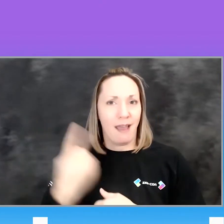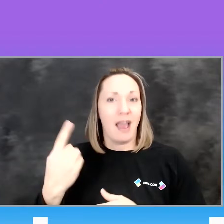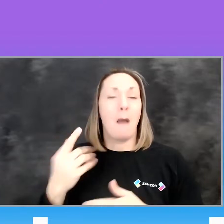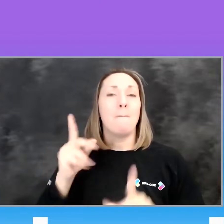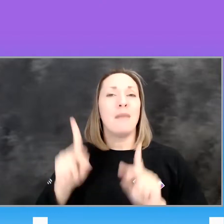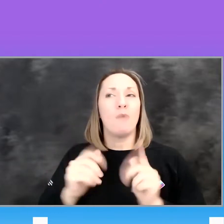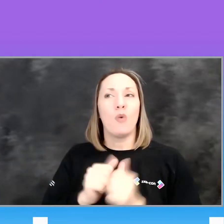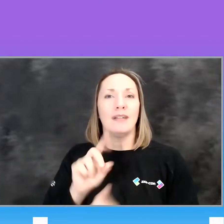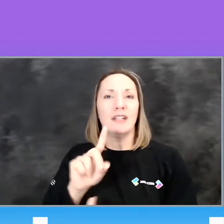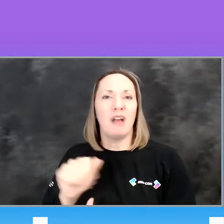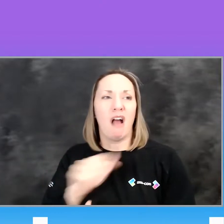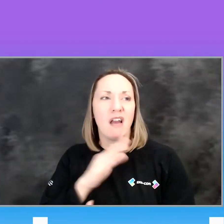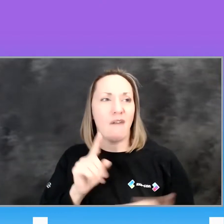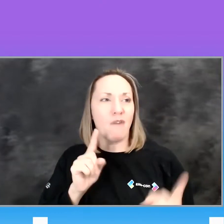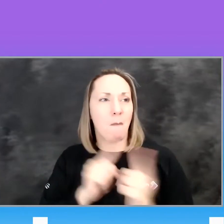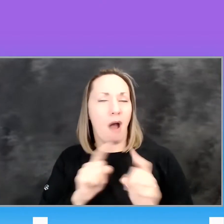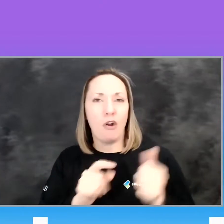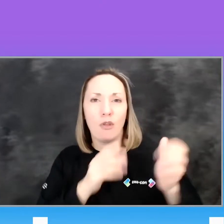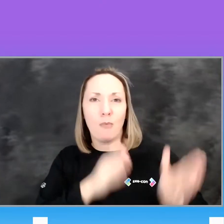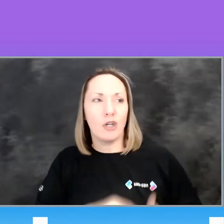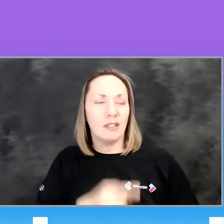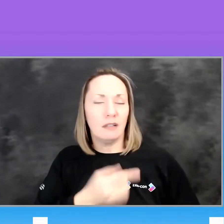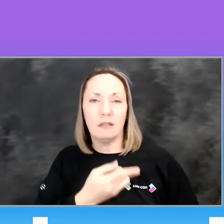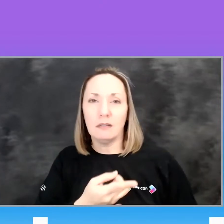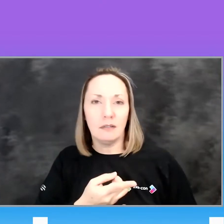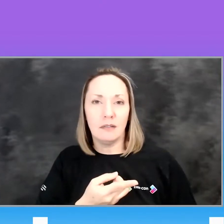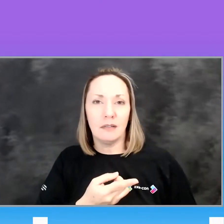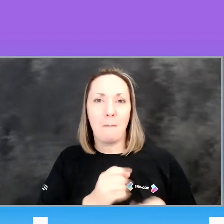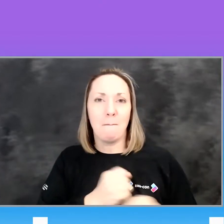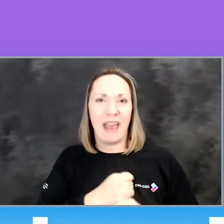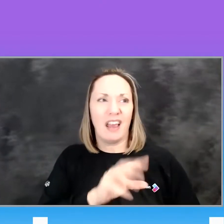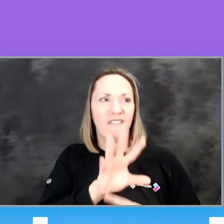disabilities who had never met